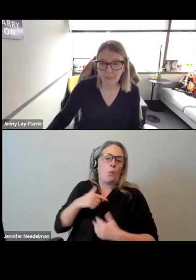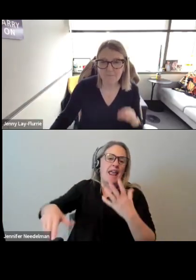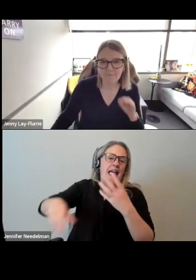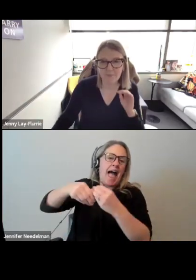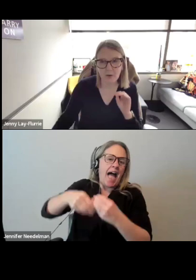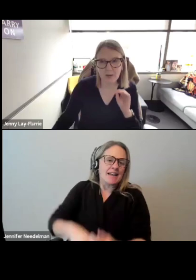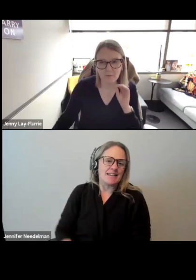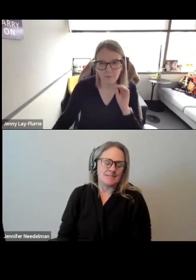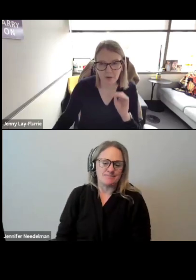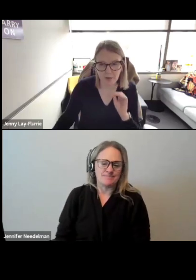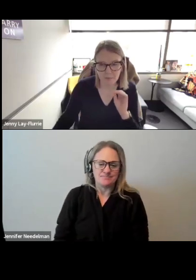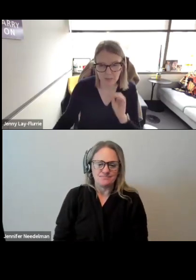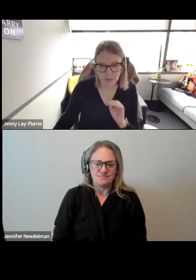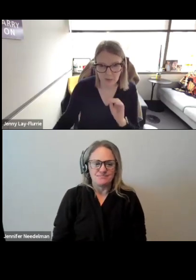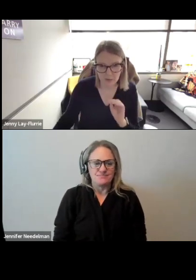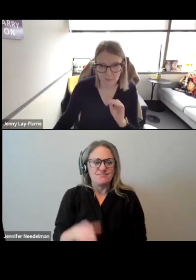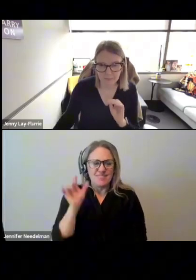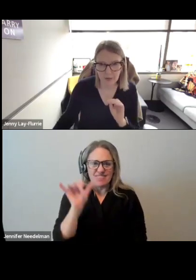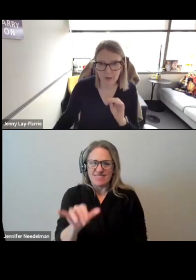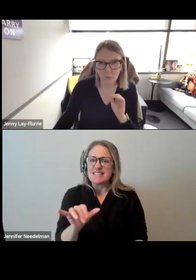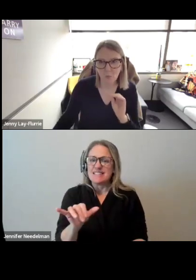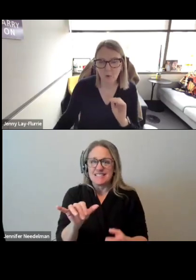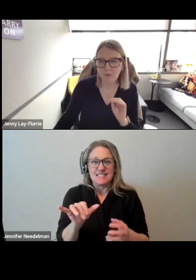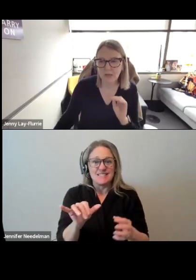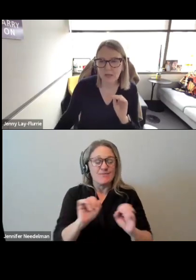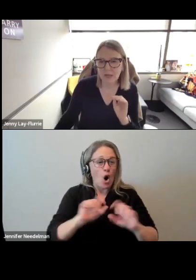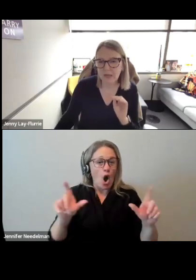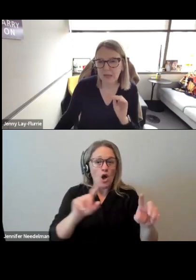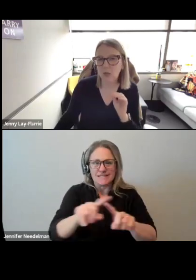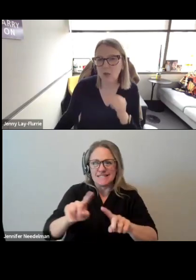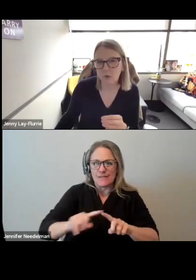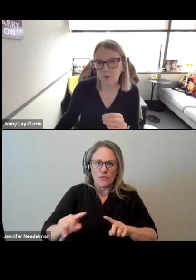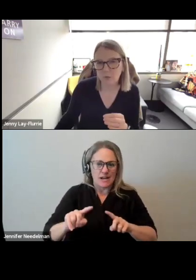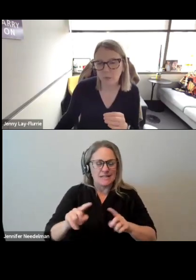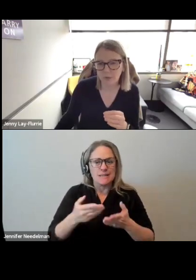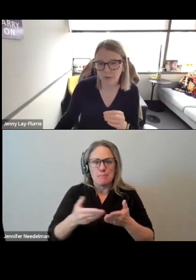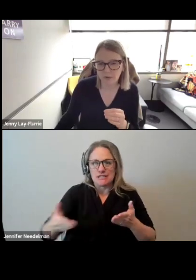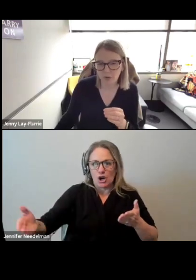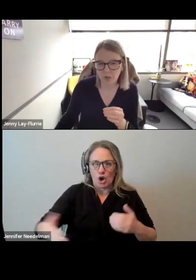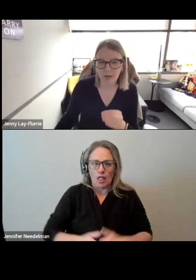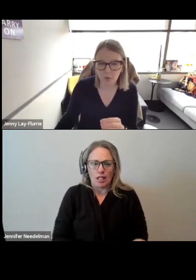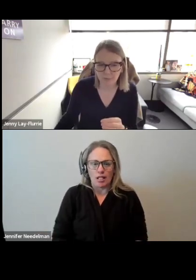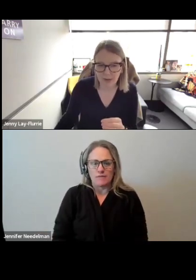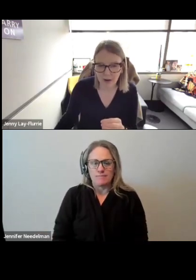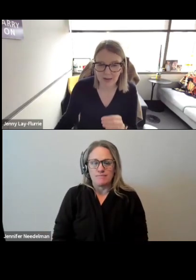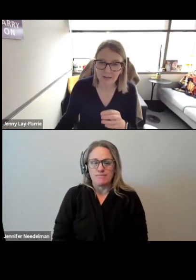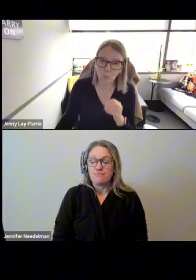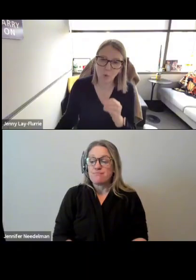And that's been very, very material. One of the key issues with this chapter of AI is